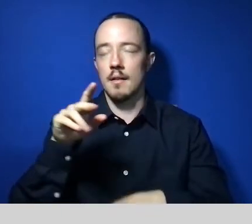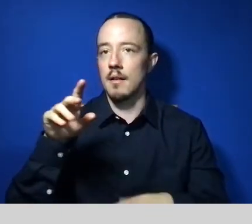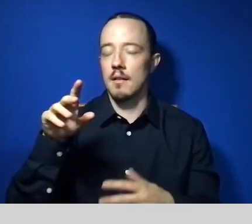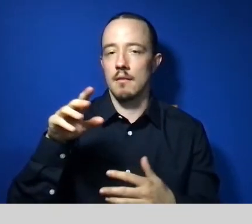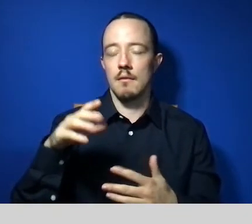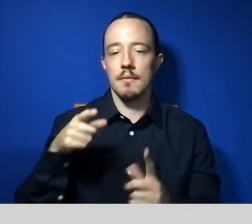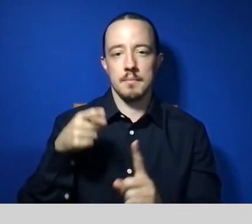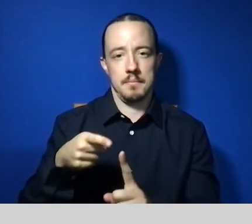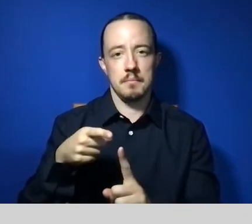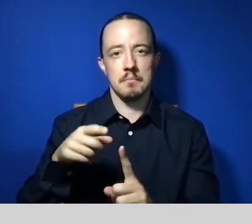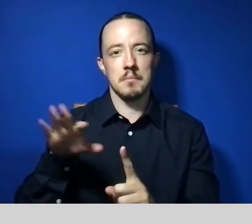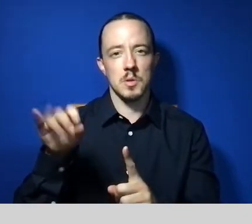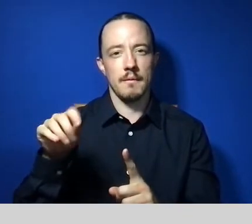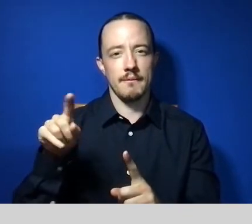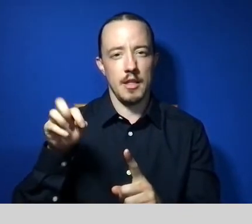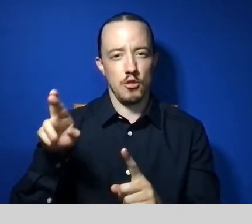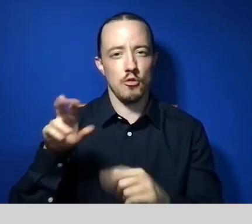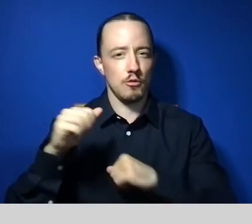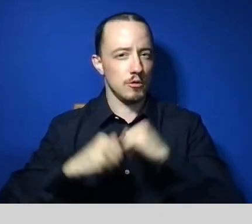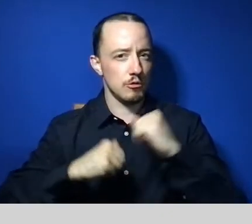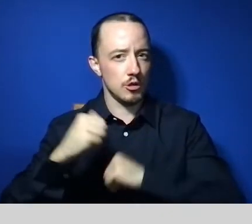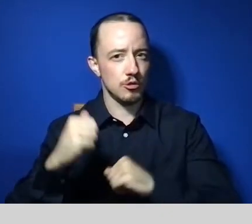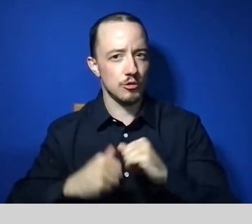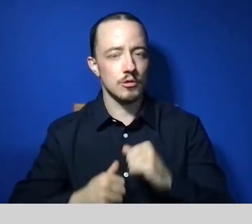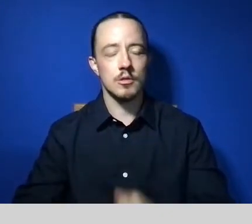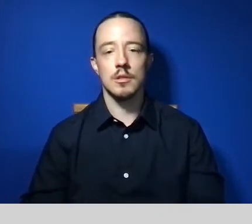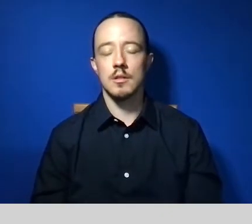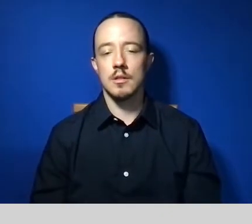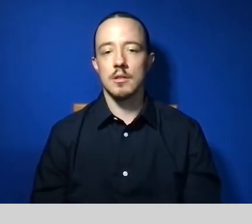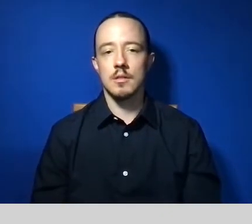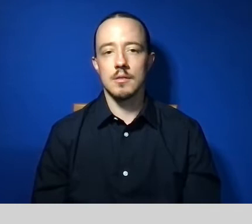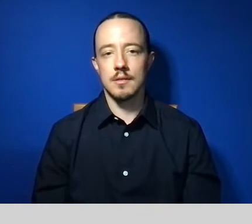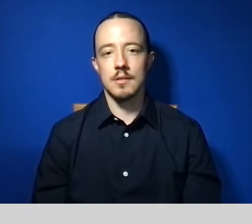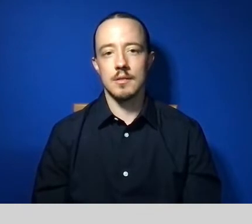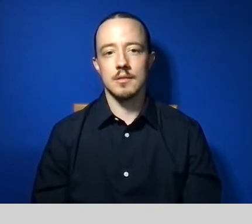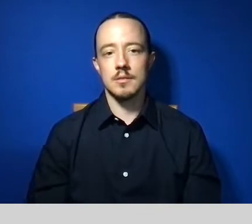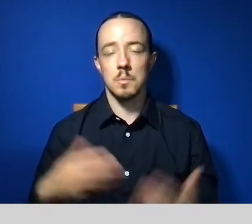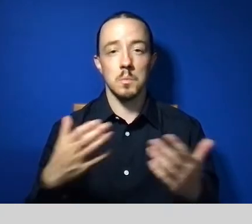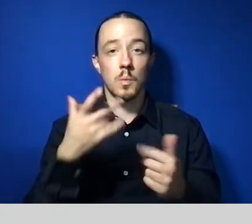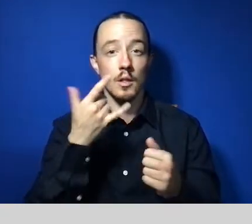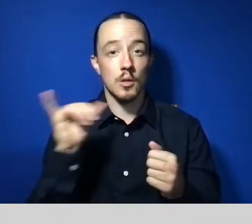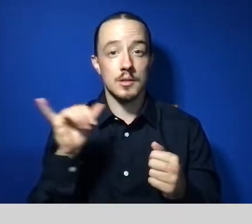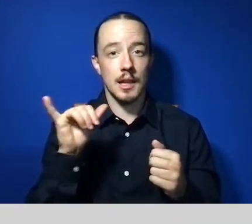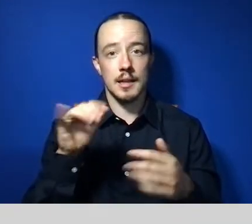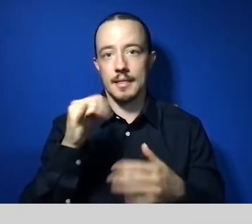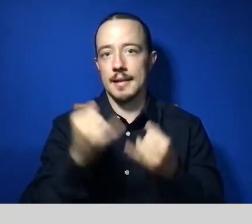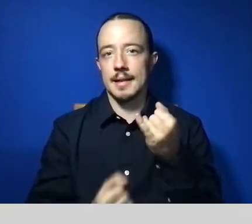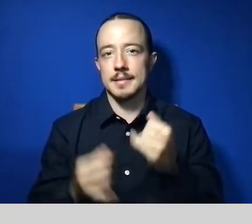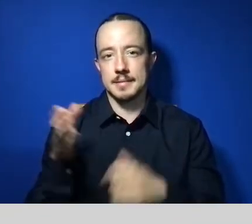feather format. And what I'm doing, this is what it looks like in the end.